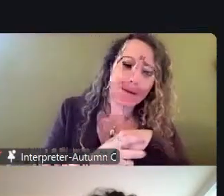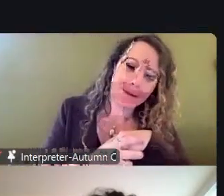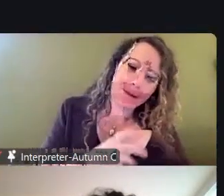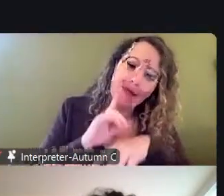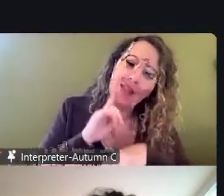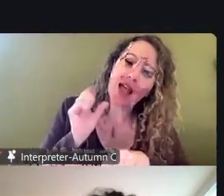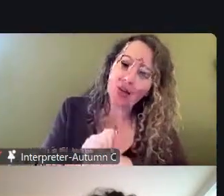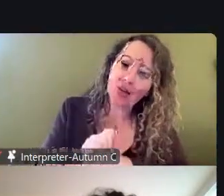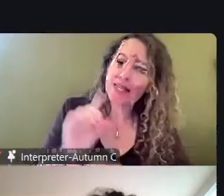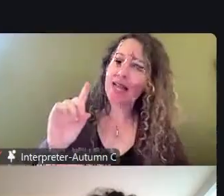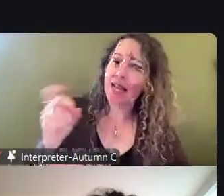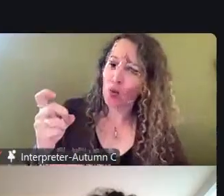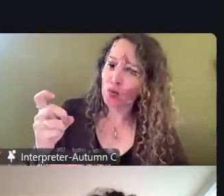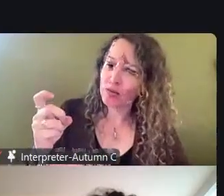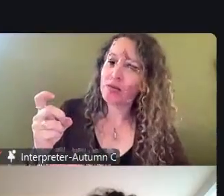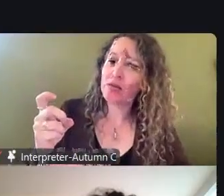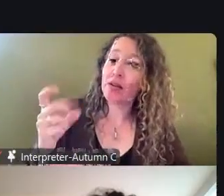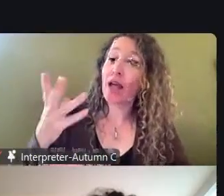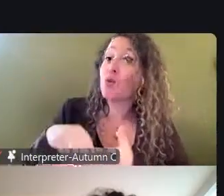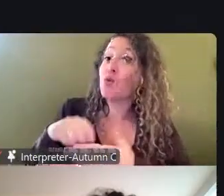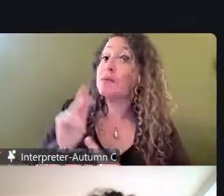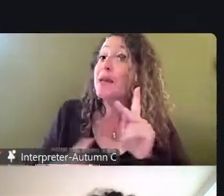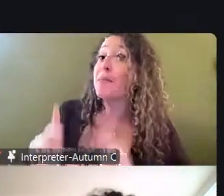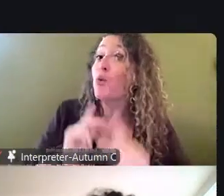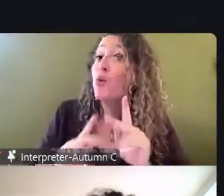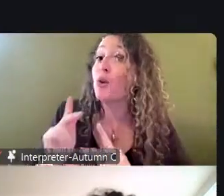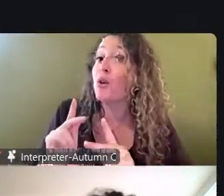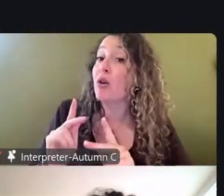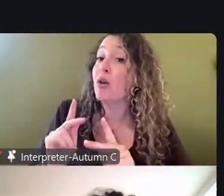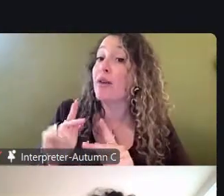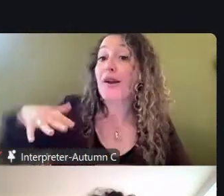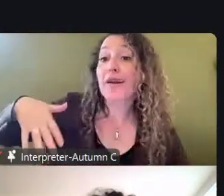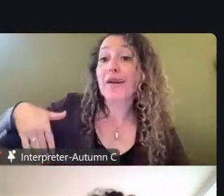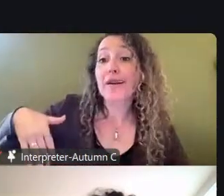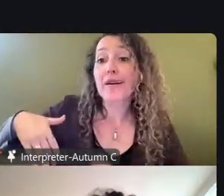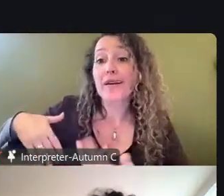actually diagnosed, and this also includes folks that are undiagnosed, which is very, very common.